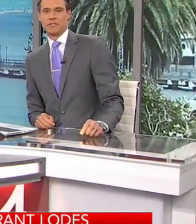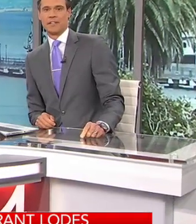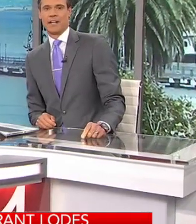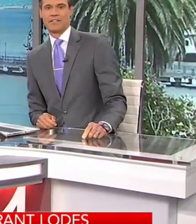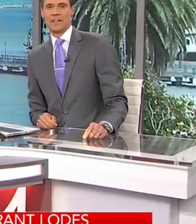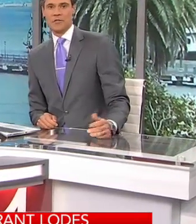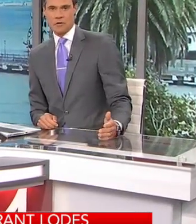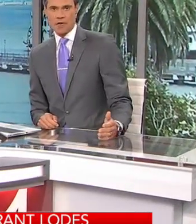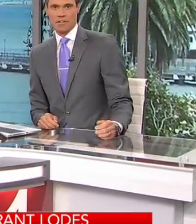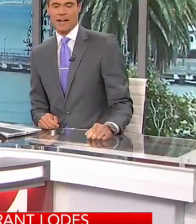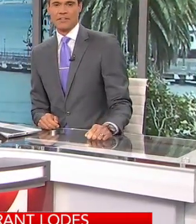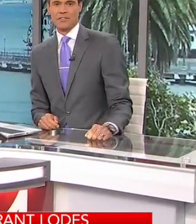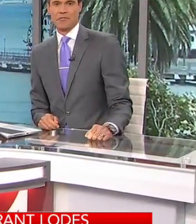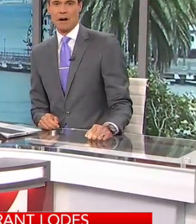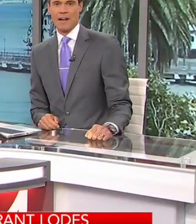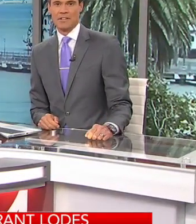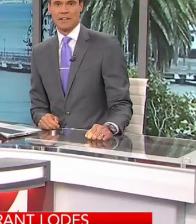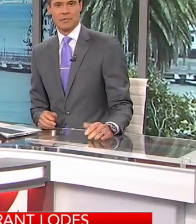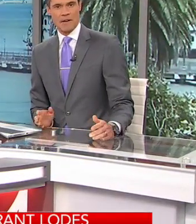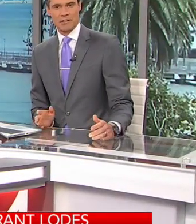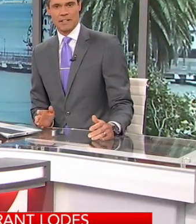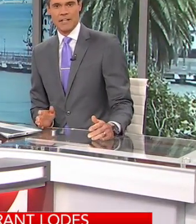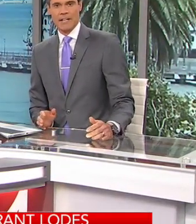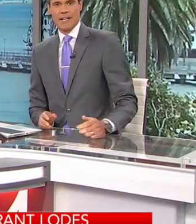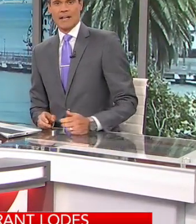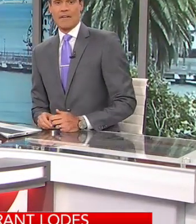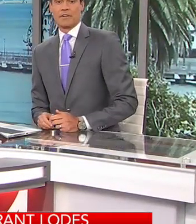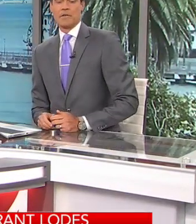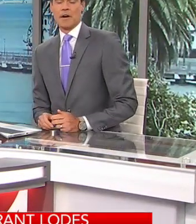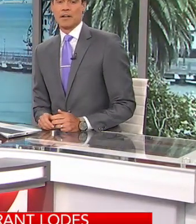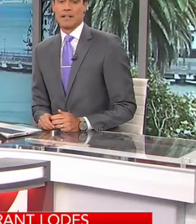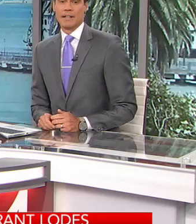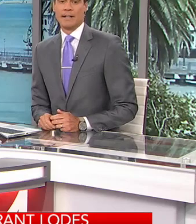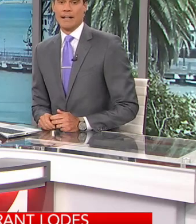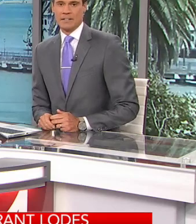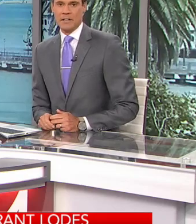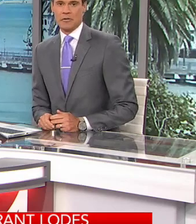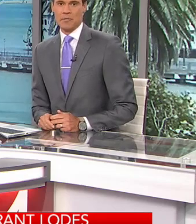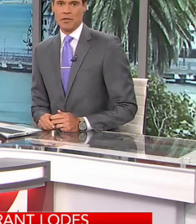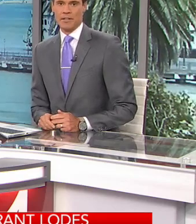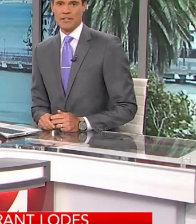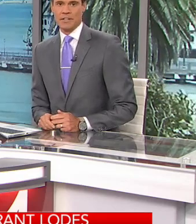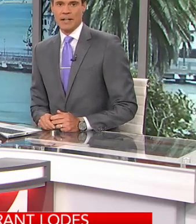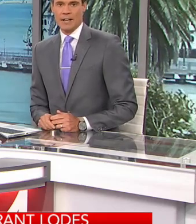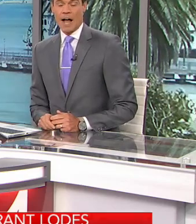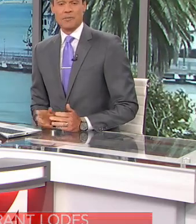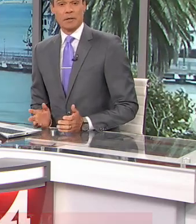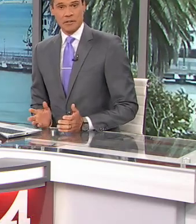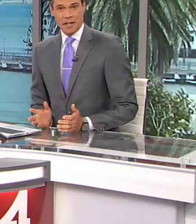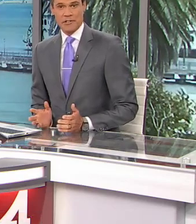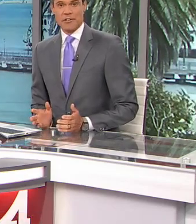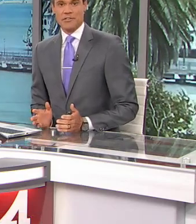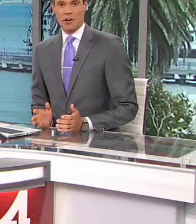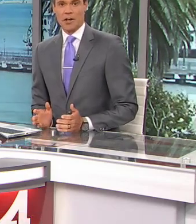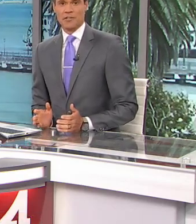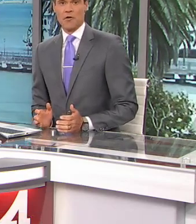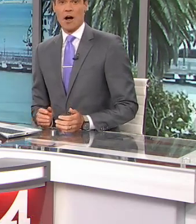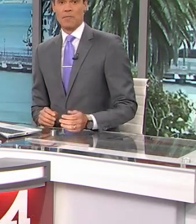AFTER REOPENING. MICKEY KISS 4 NEWS AT 5 O'CLOCK AND I'M GRANT LOTUS SAN FRANCISCO CITY OFFICIALS TODAY SAID NEW COVID